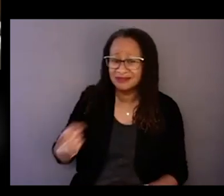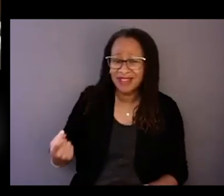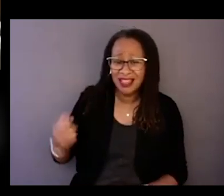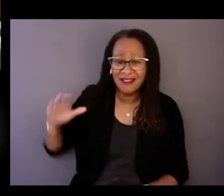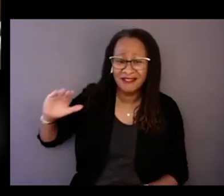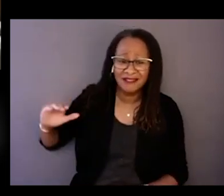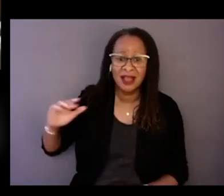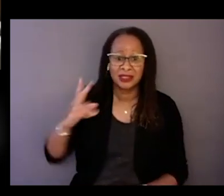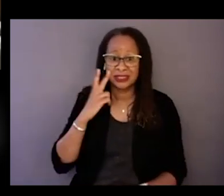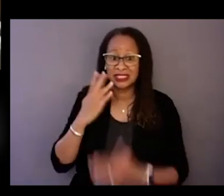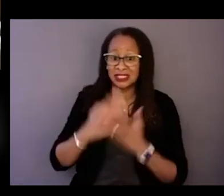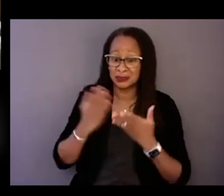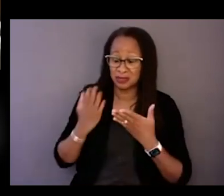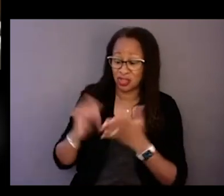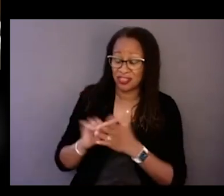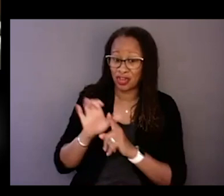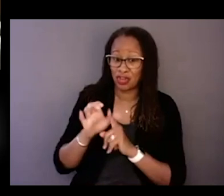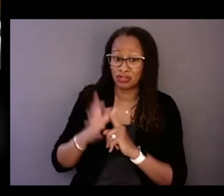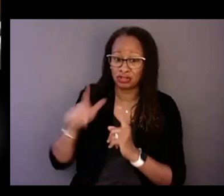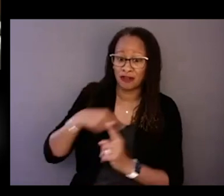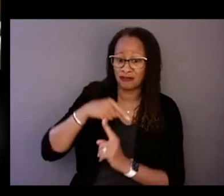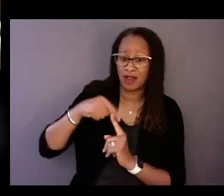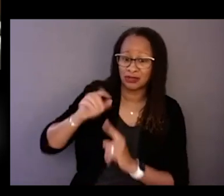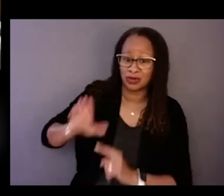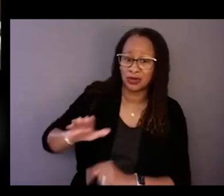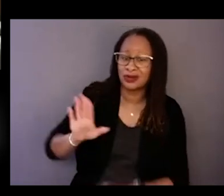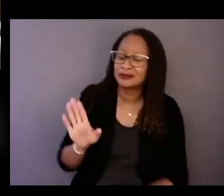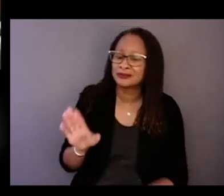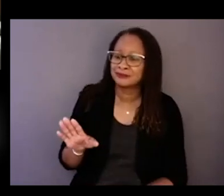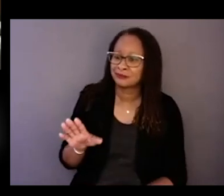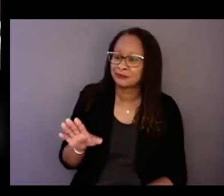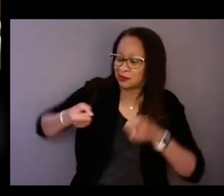that the culture around her was dominated by men, A,